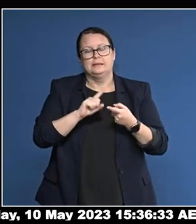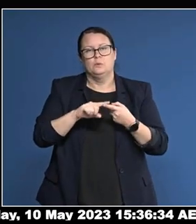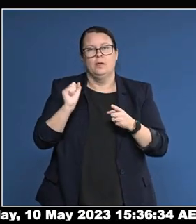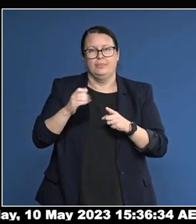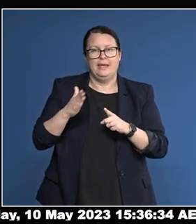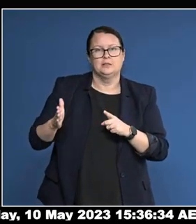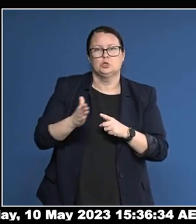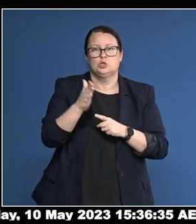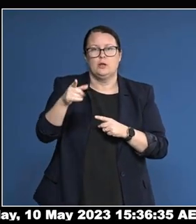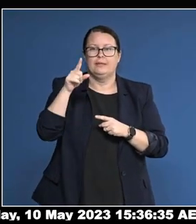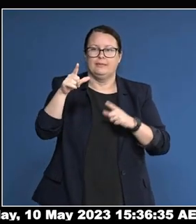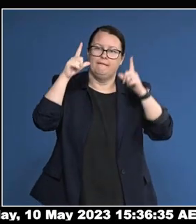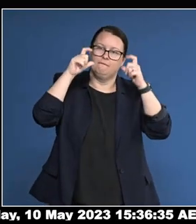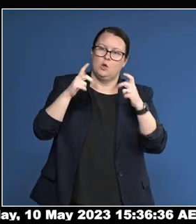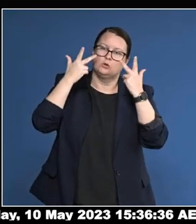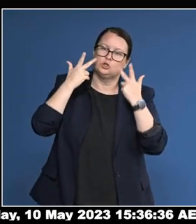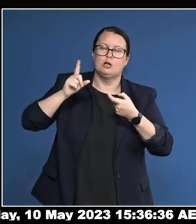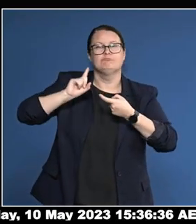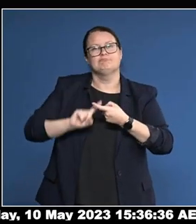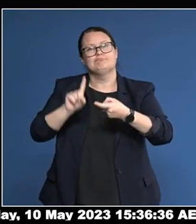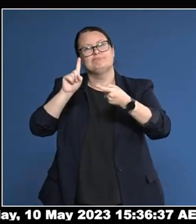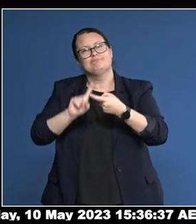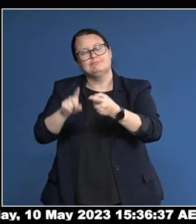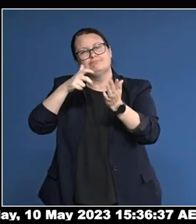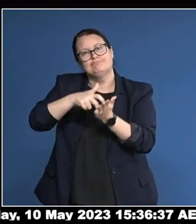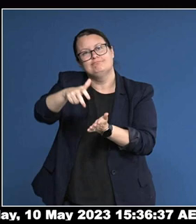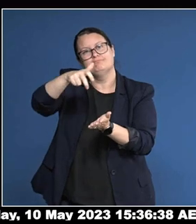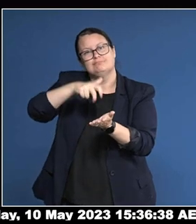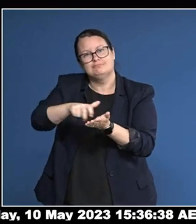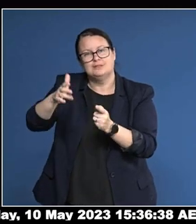photo represents the continuation of their journey and looking forward to the future.